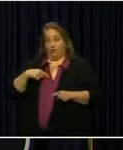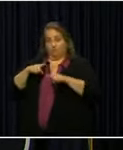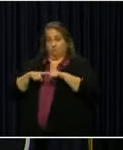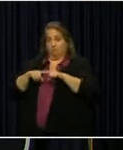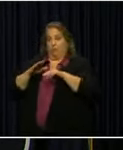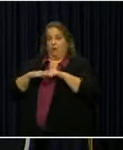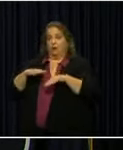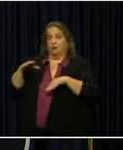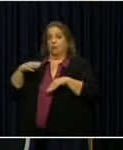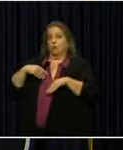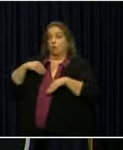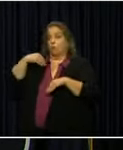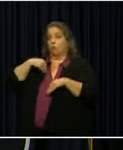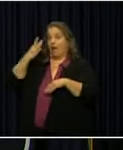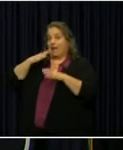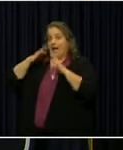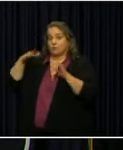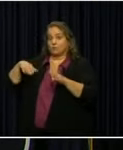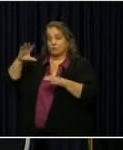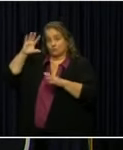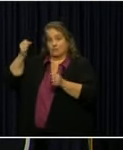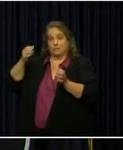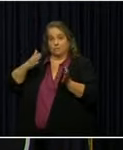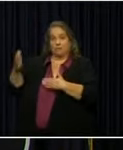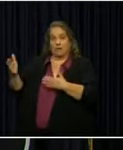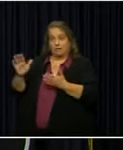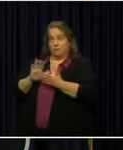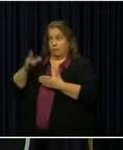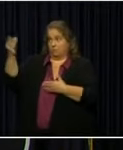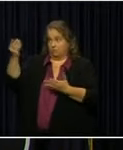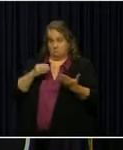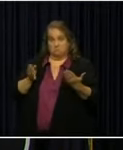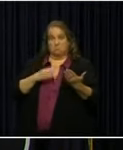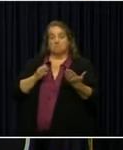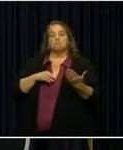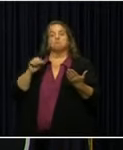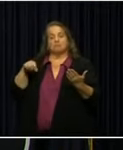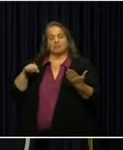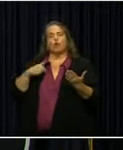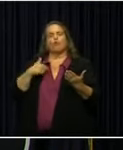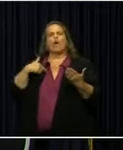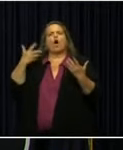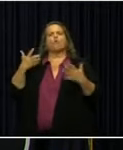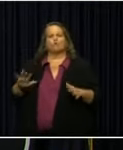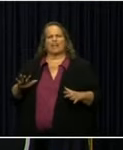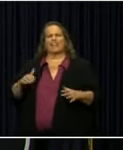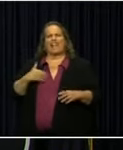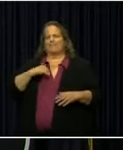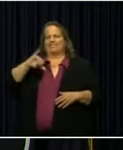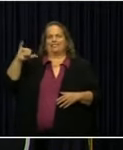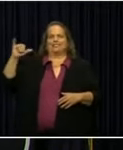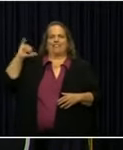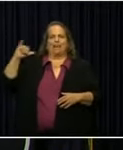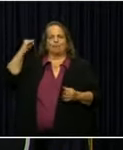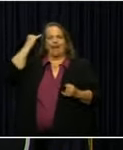JANUARY OF 2020, A LOT OF HOSPITALS WORKED ON THREE TO SEVEN-DAY JUST IN TIME SUPPLY CHAINS. THEY ORDERED STUFF THAT ISAS THAT WAS CONTINUOUSLY COMING